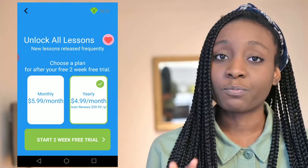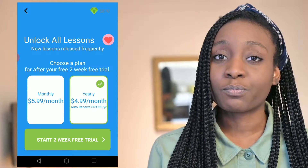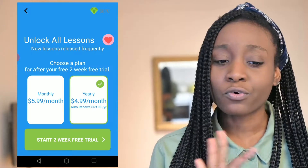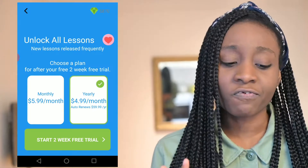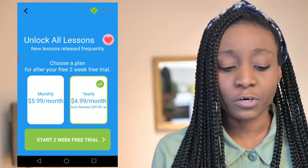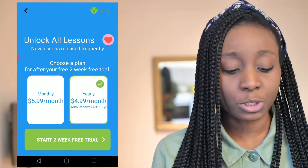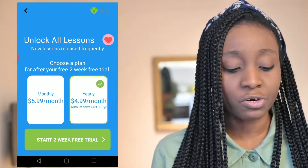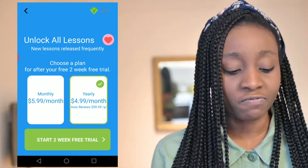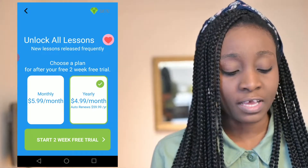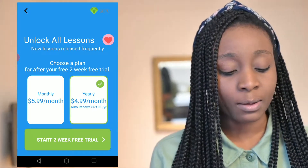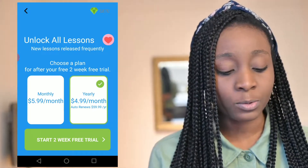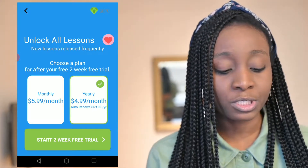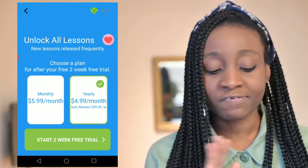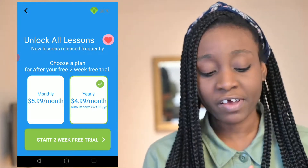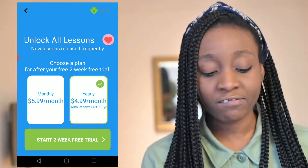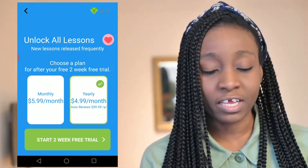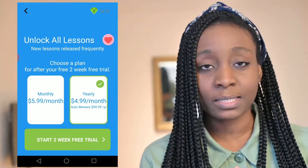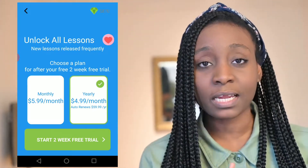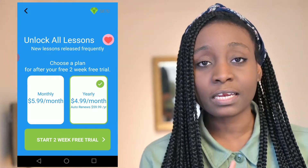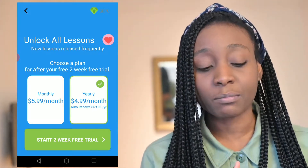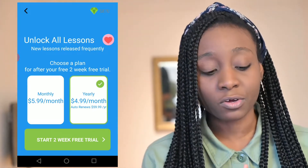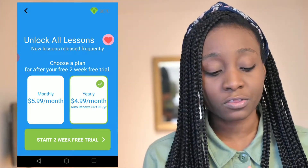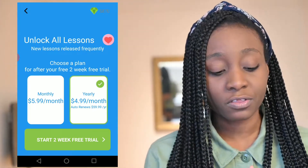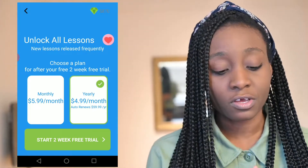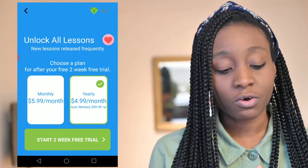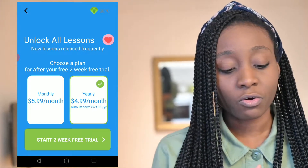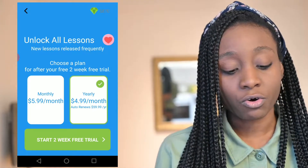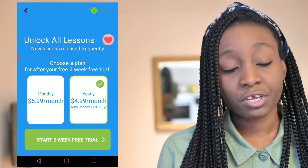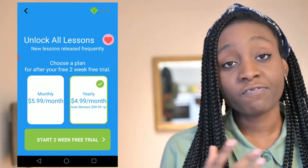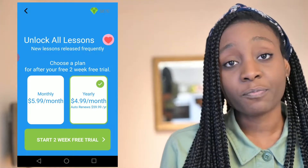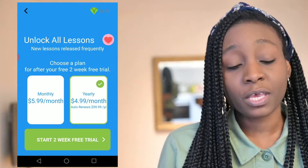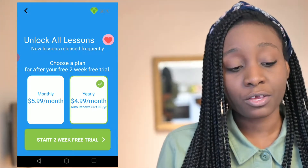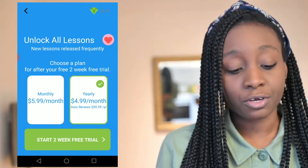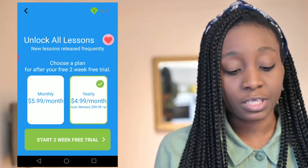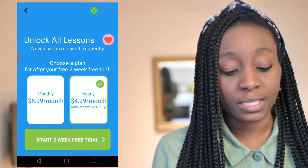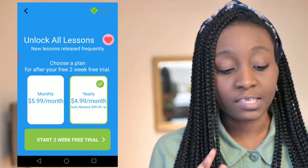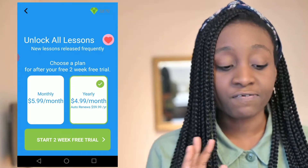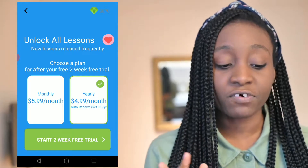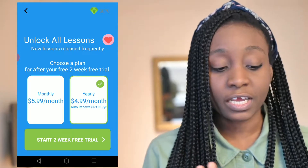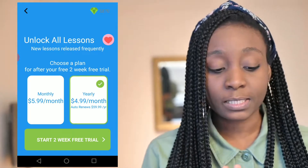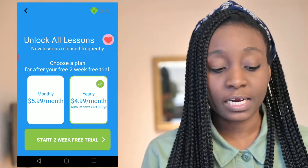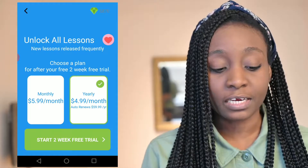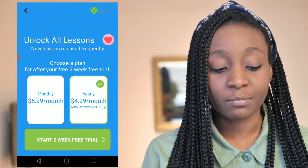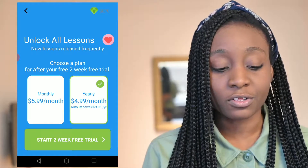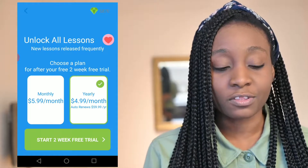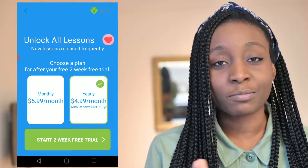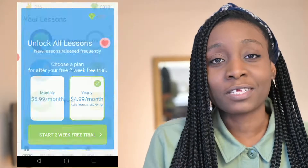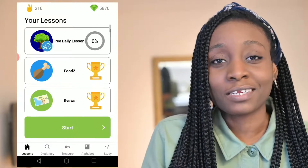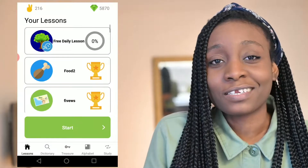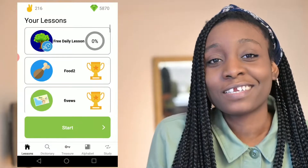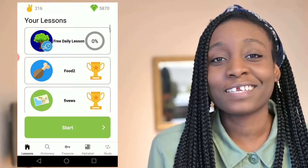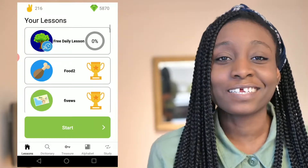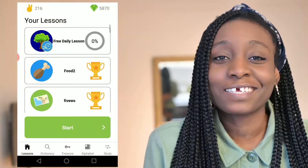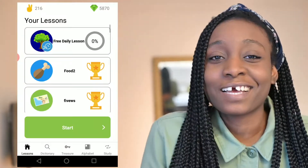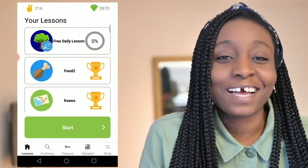the pro version of the app which is $5.99 a month or if you pay yearly then it's $4.99 a month but then...